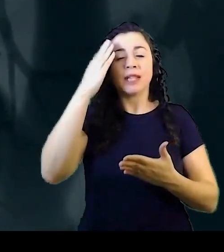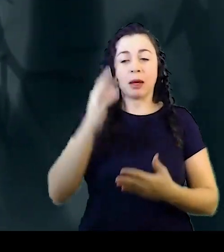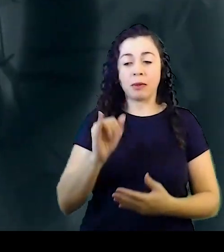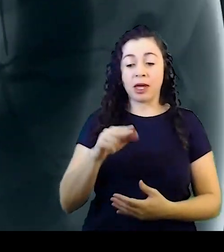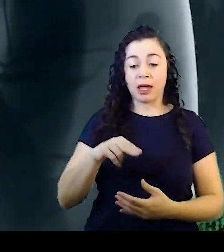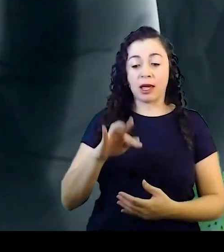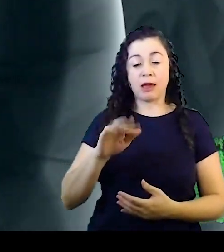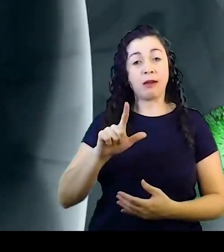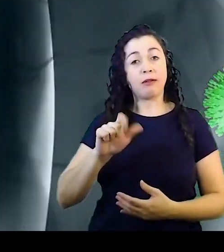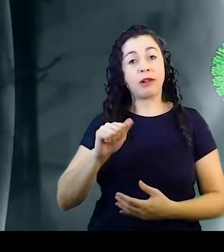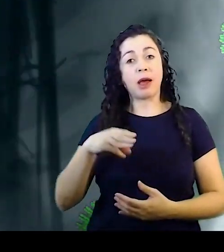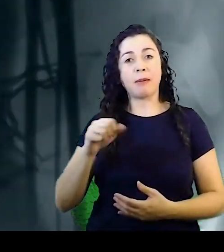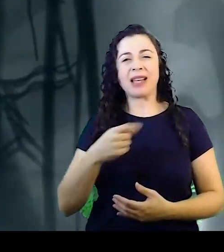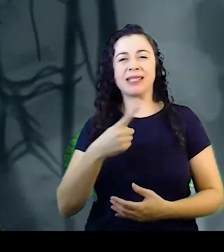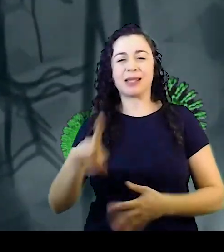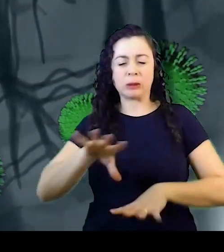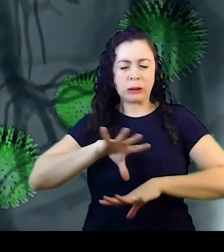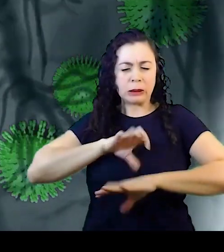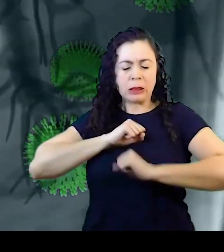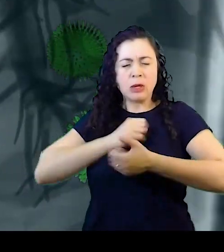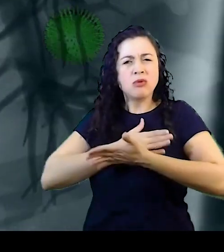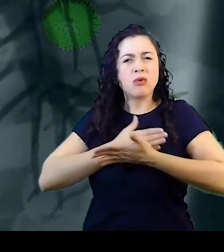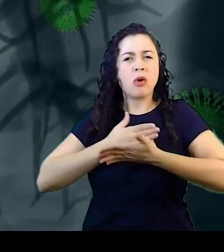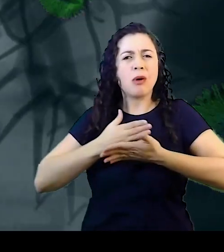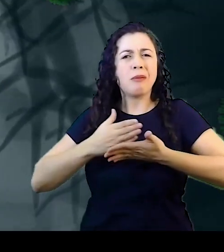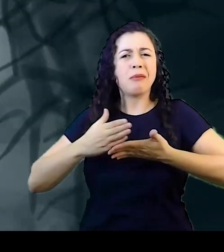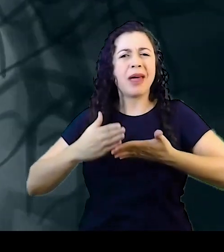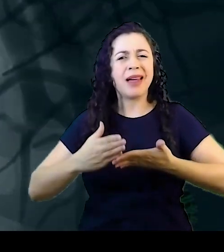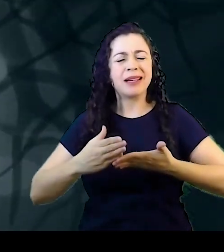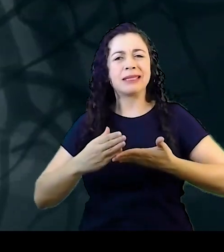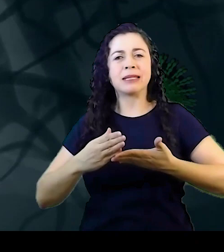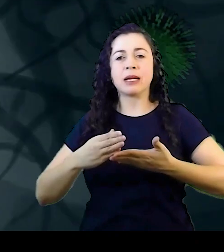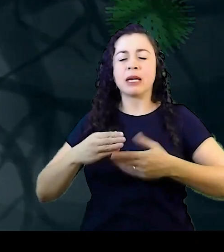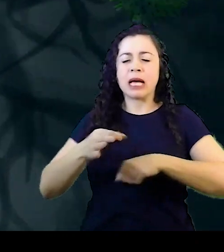especially at the beginning of the infection, and how these first cells